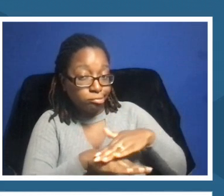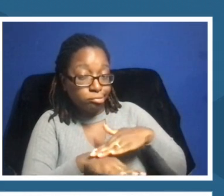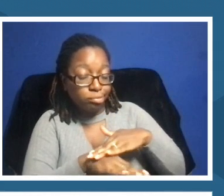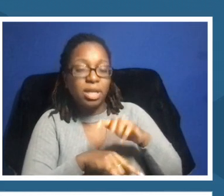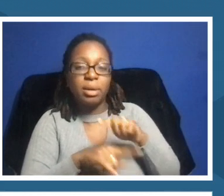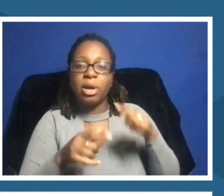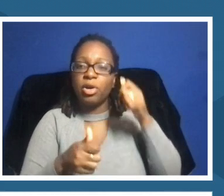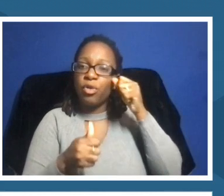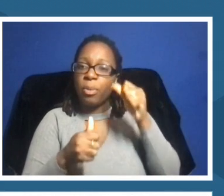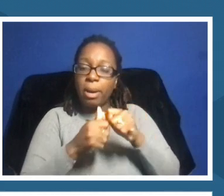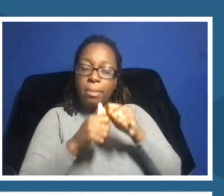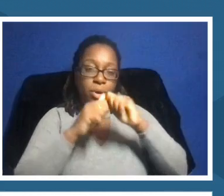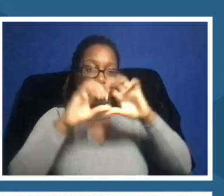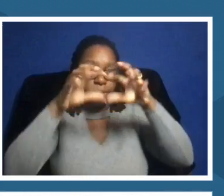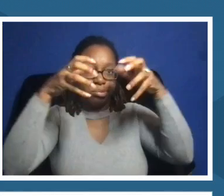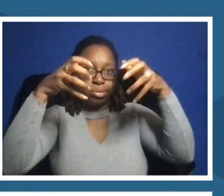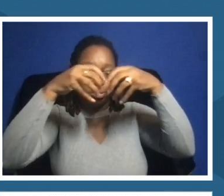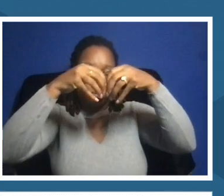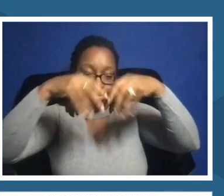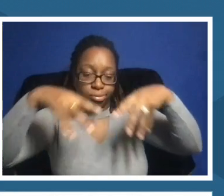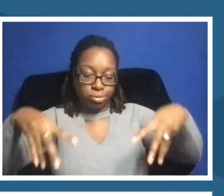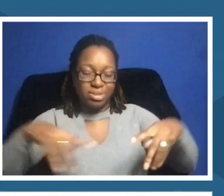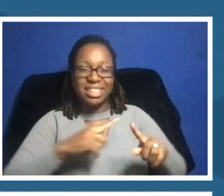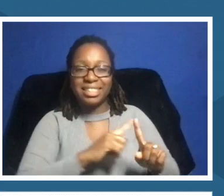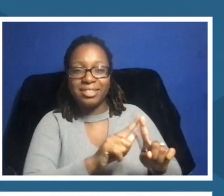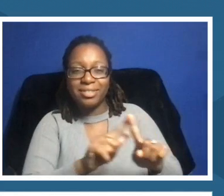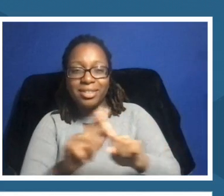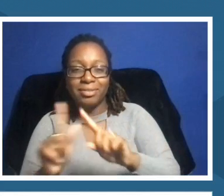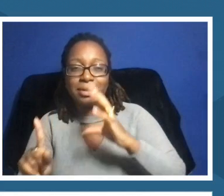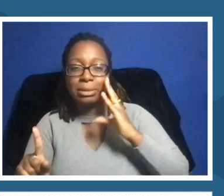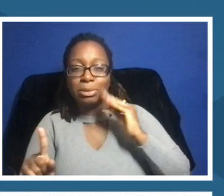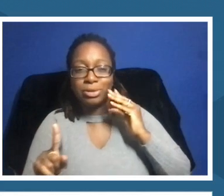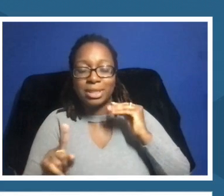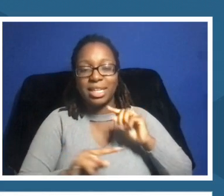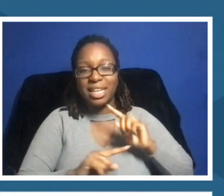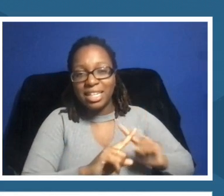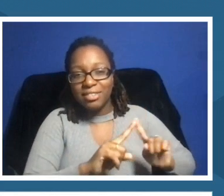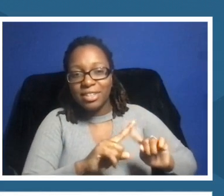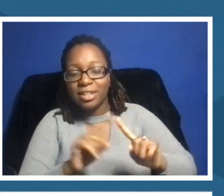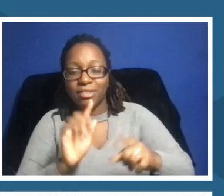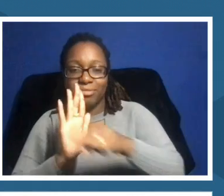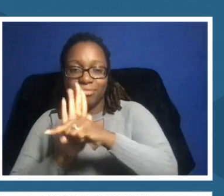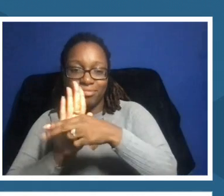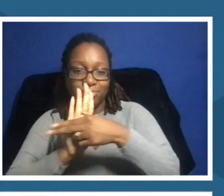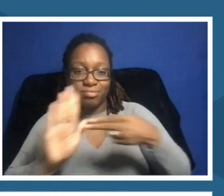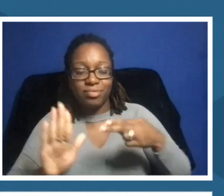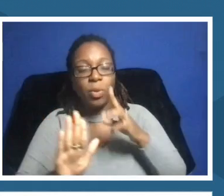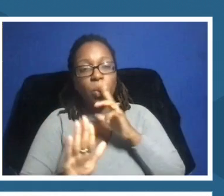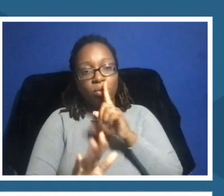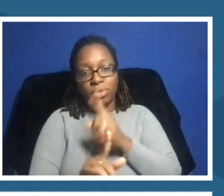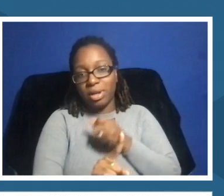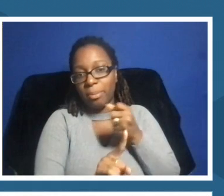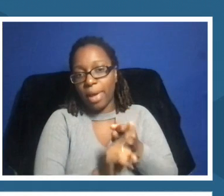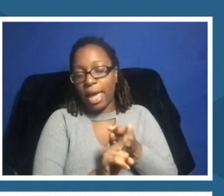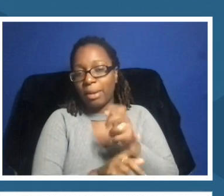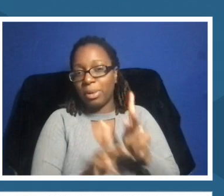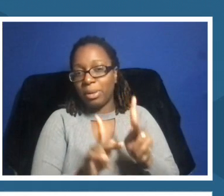countless lived experiences countless stereotypes that affect people in different ways and so we want to hold